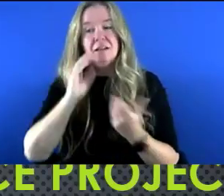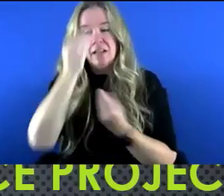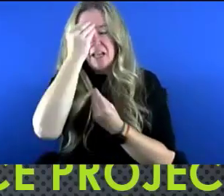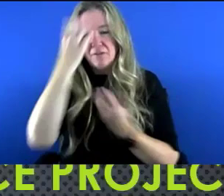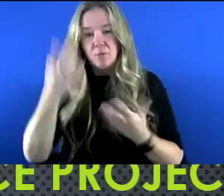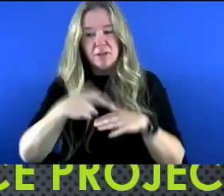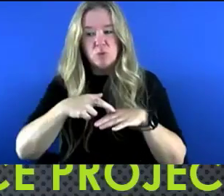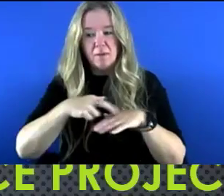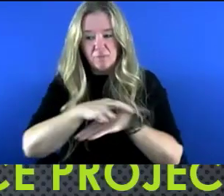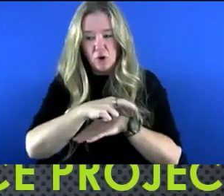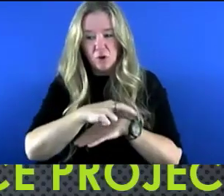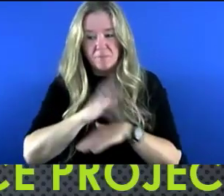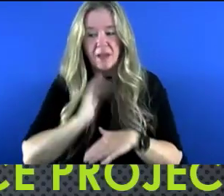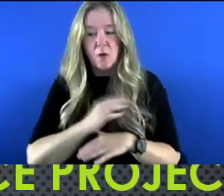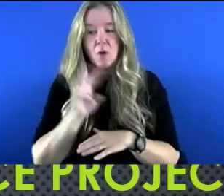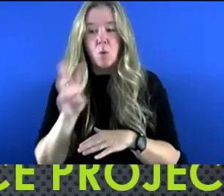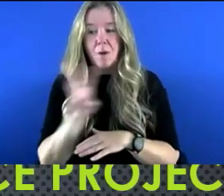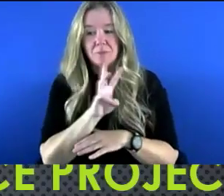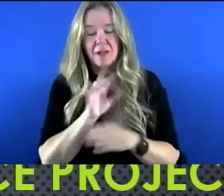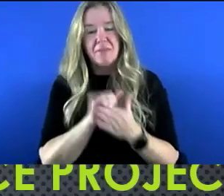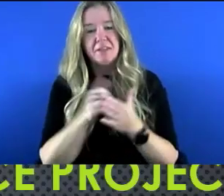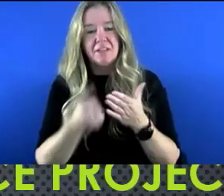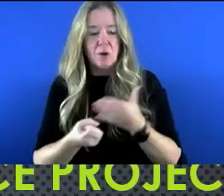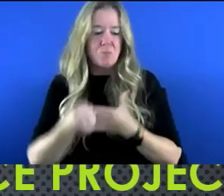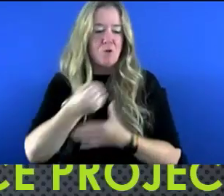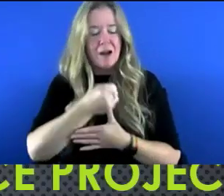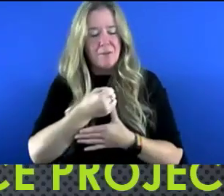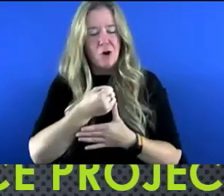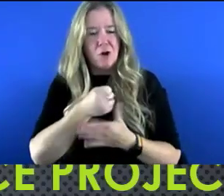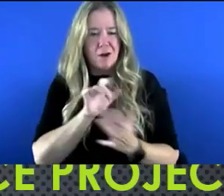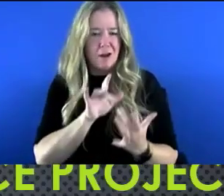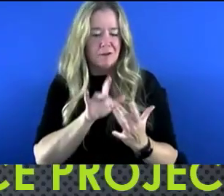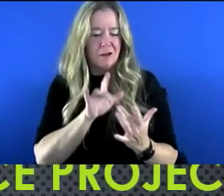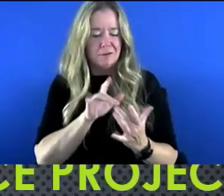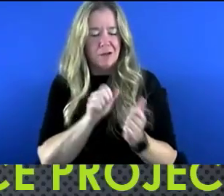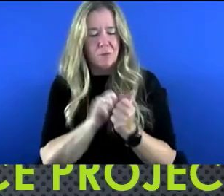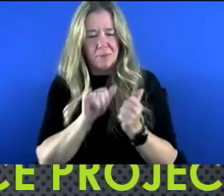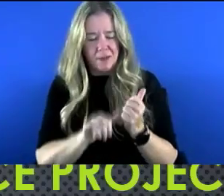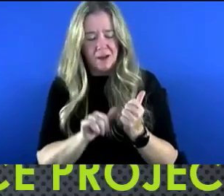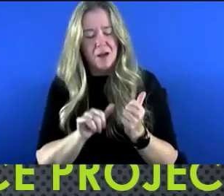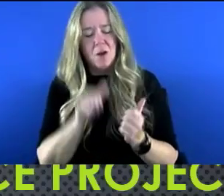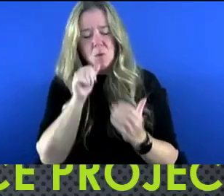Our website is our primary mode for that, that we do some mailing and emailing